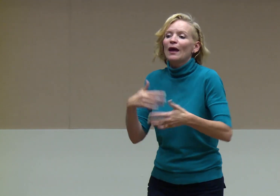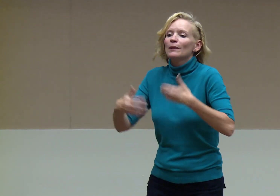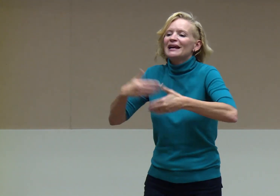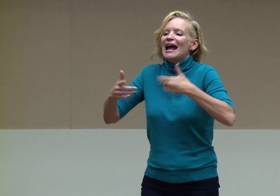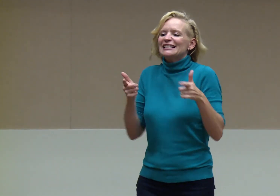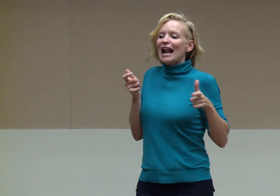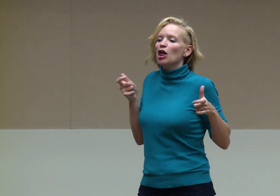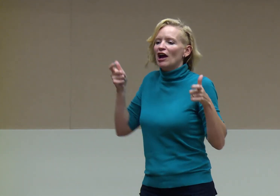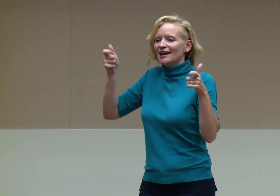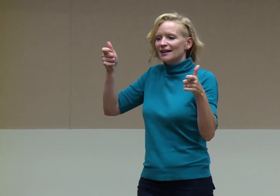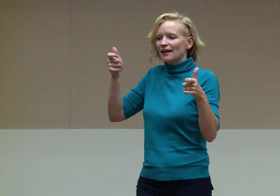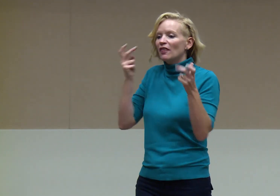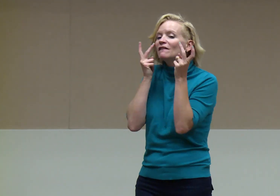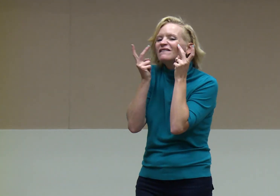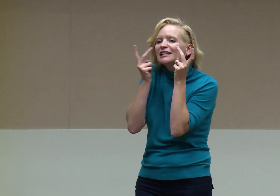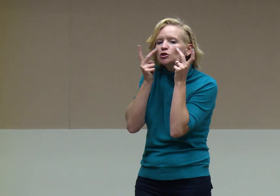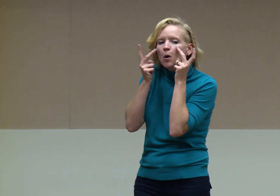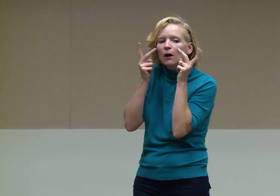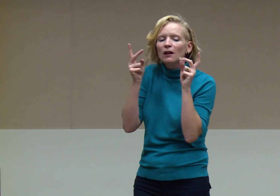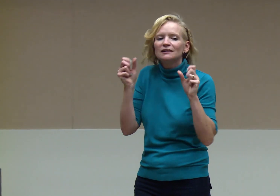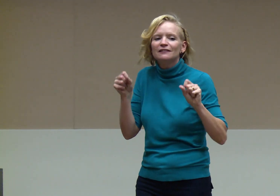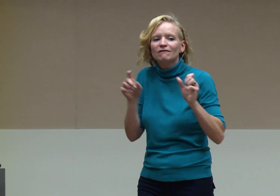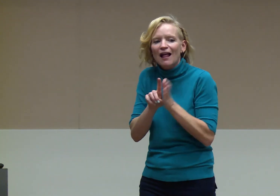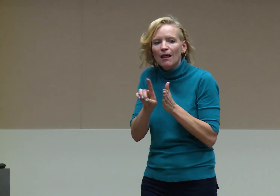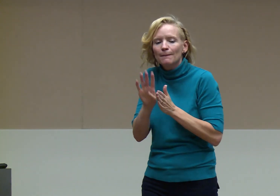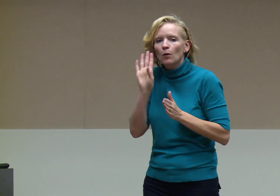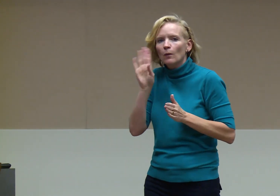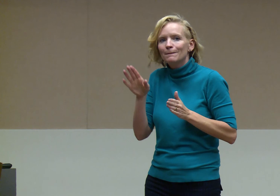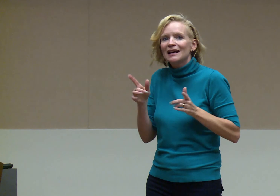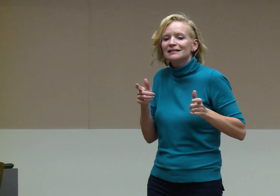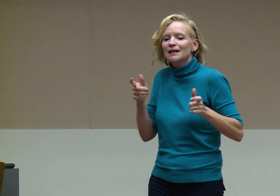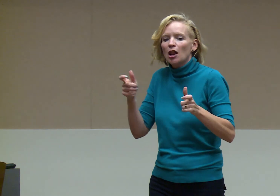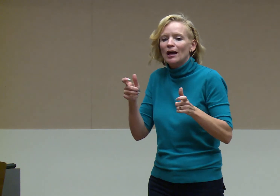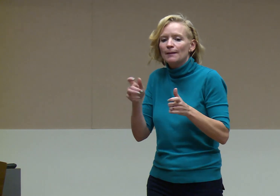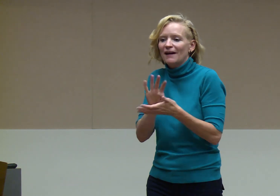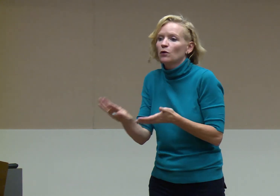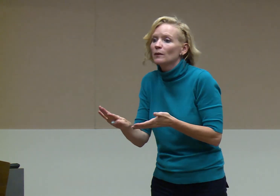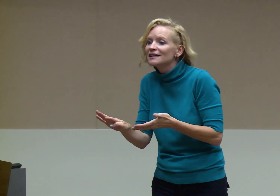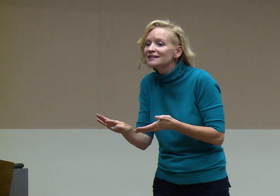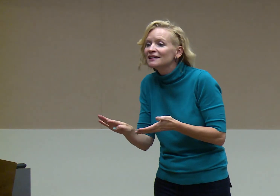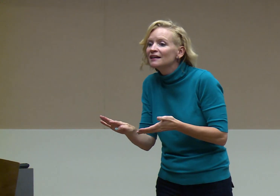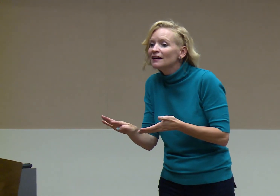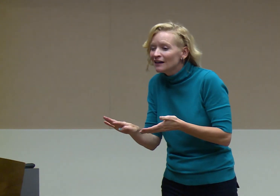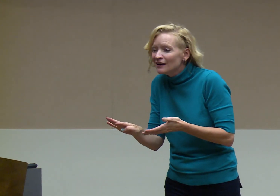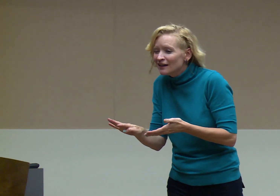They will have an accelerated visual development by about 4 weeks.